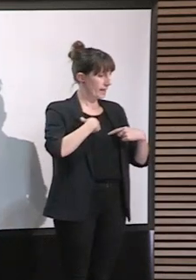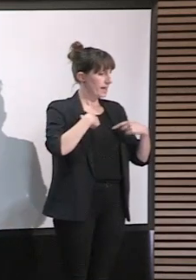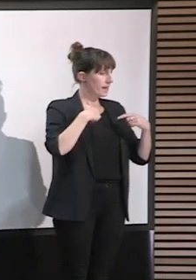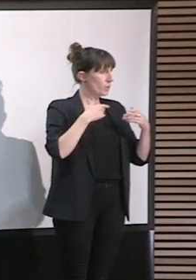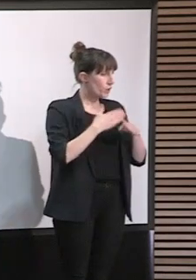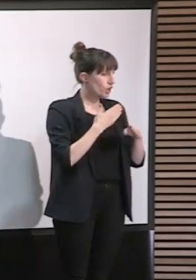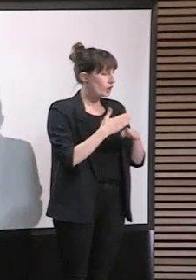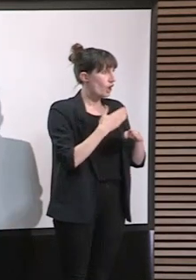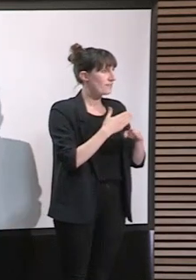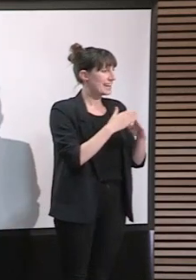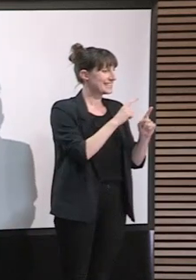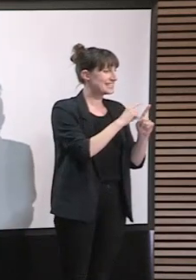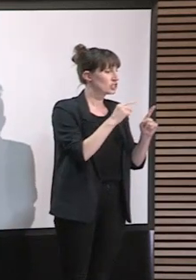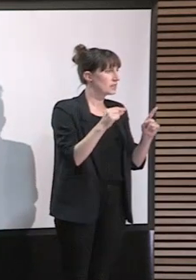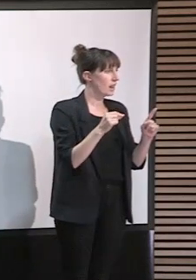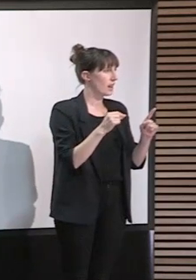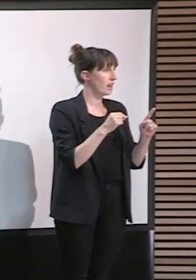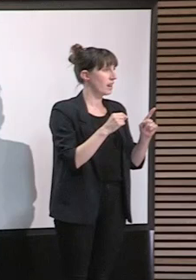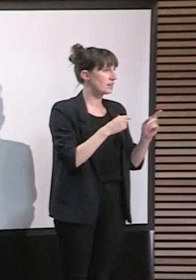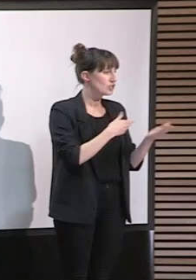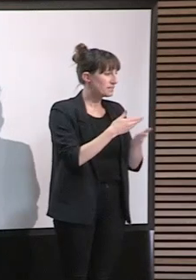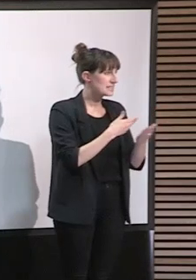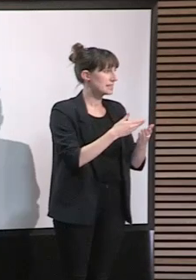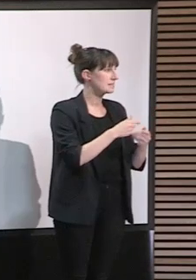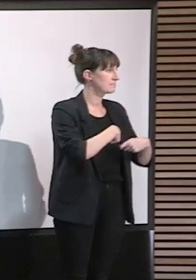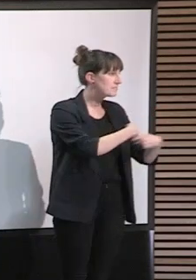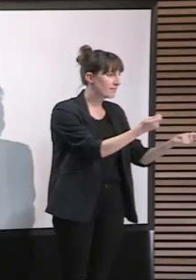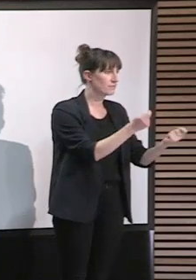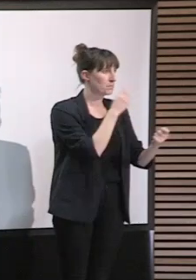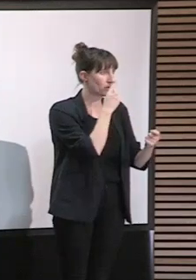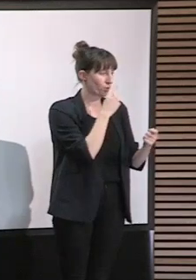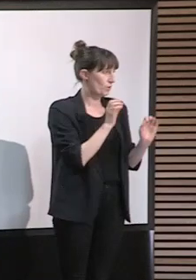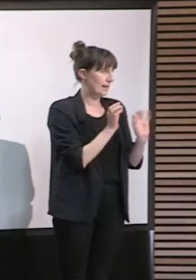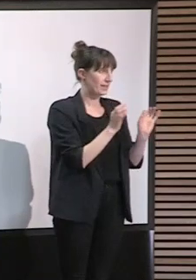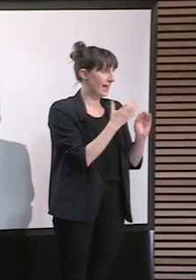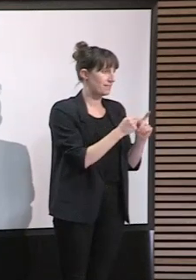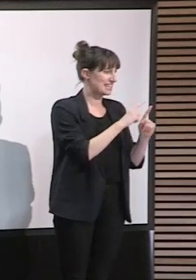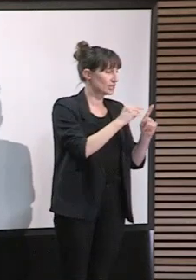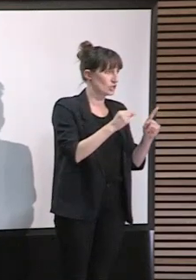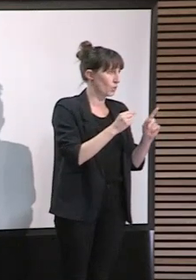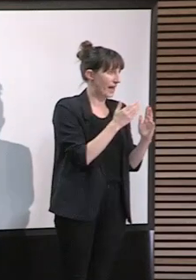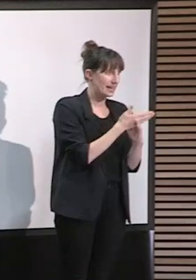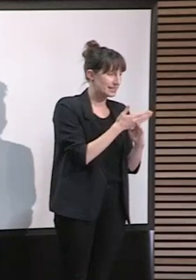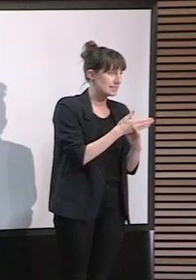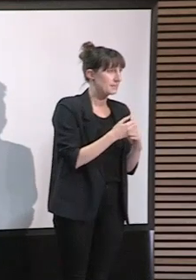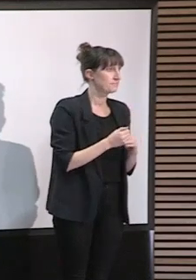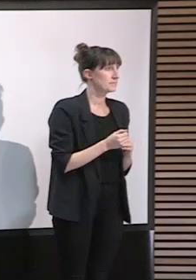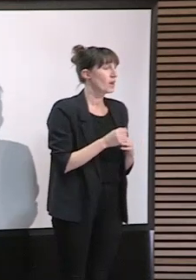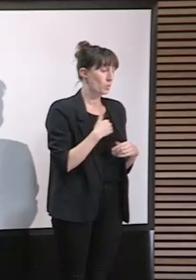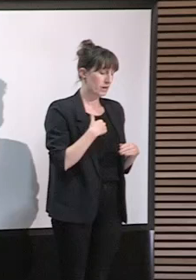need them. A lot of work wept in during the first lockdown through the distribution of